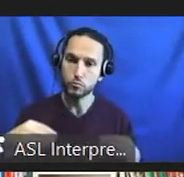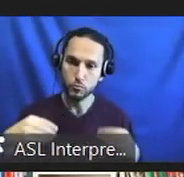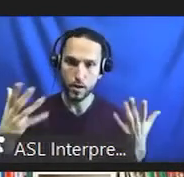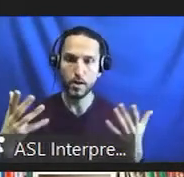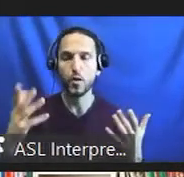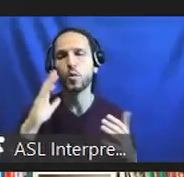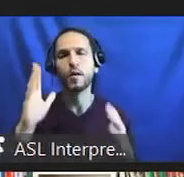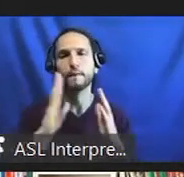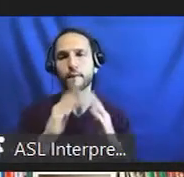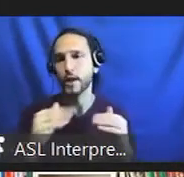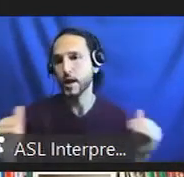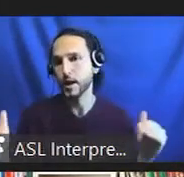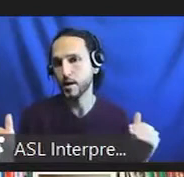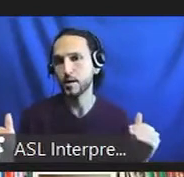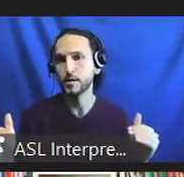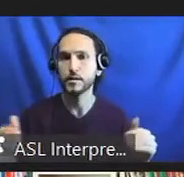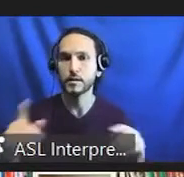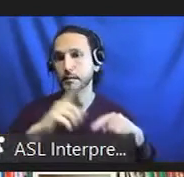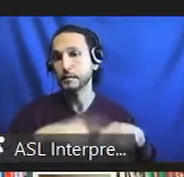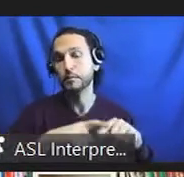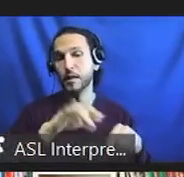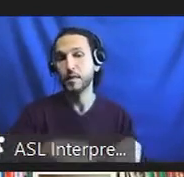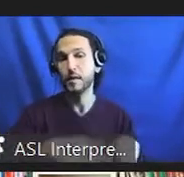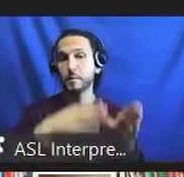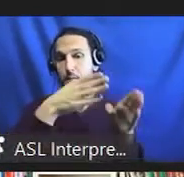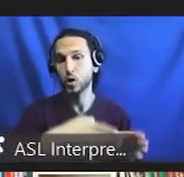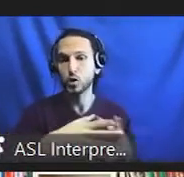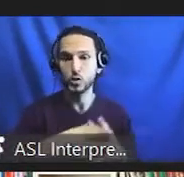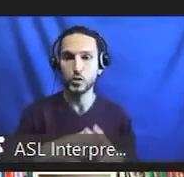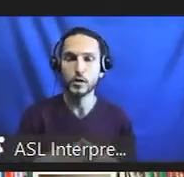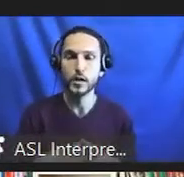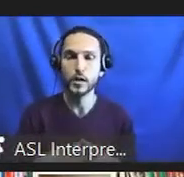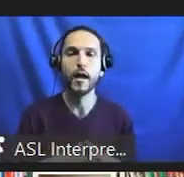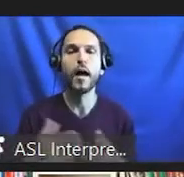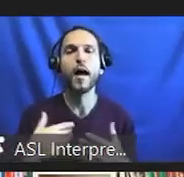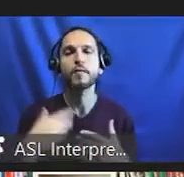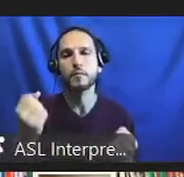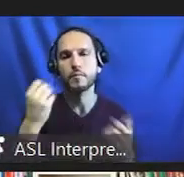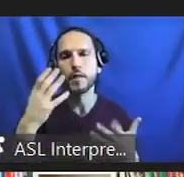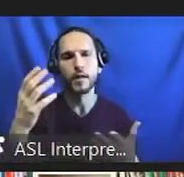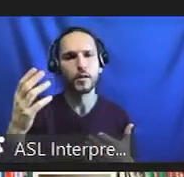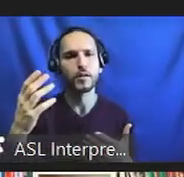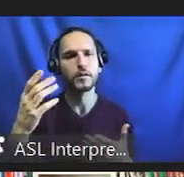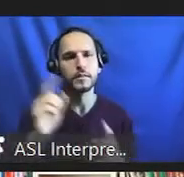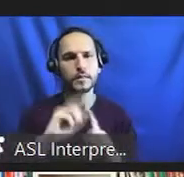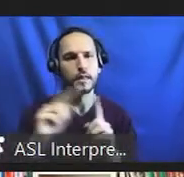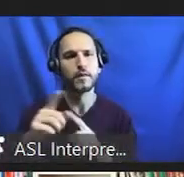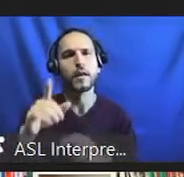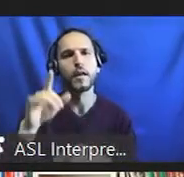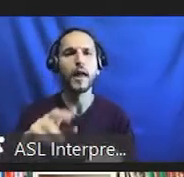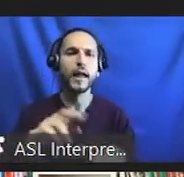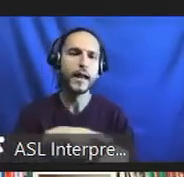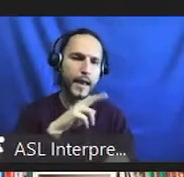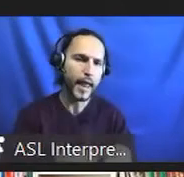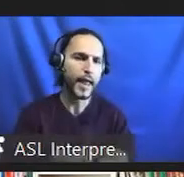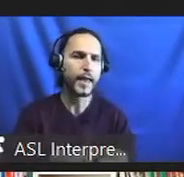will vary according to the person. And there's a lot of factors here, as you see at the bottom. The nature, length, and complexity,